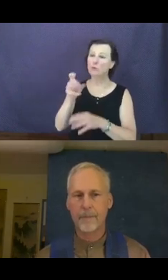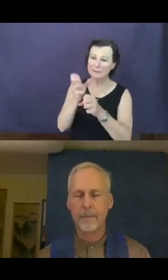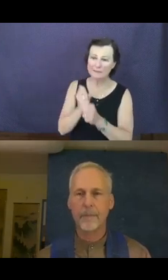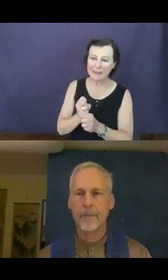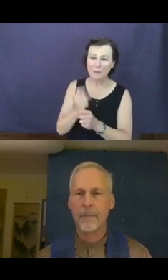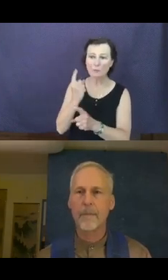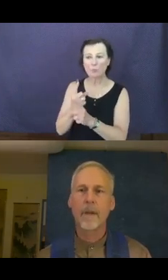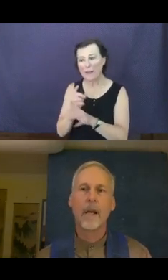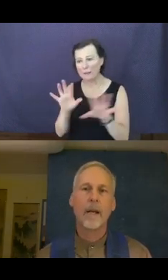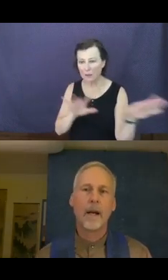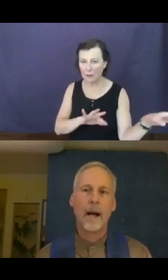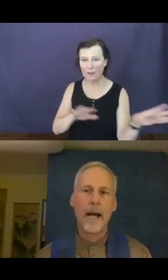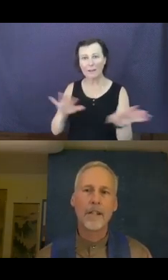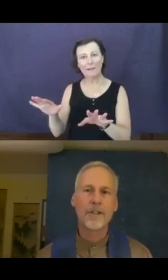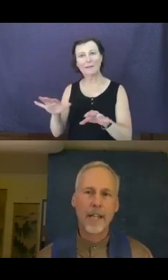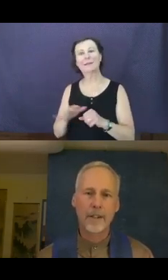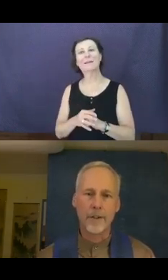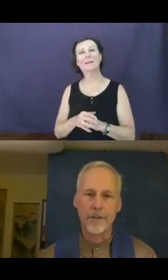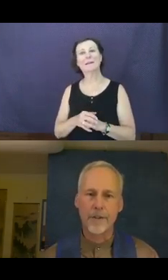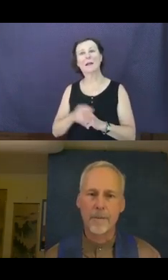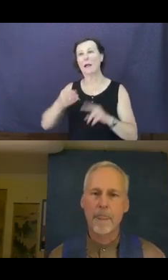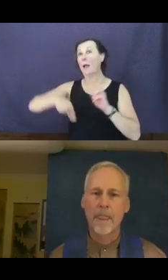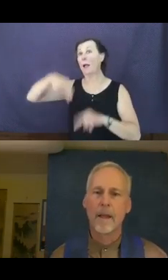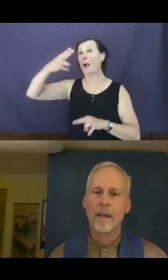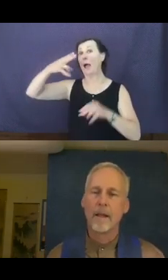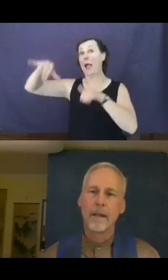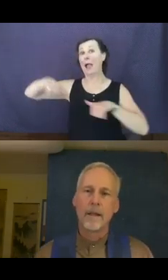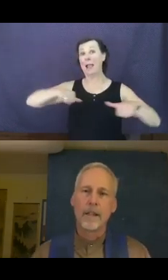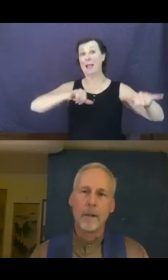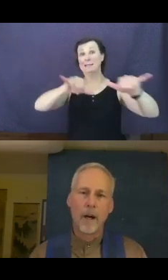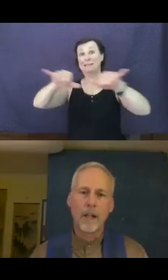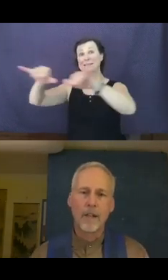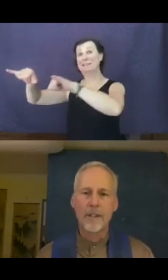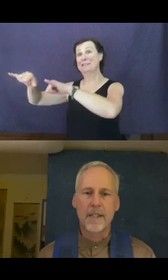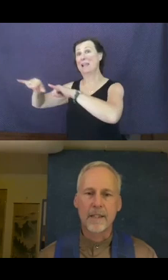right. High standards. The part of us that does